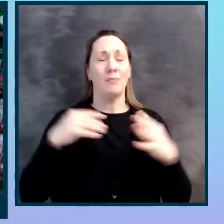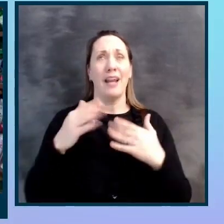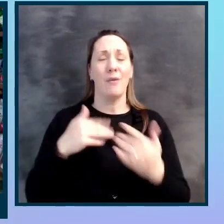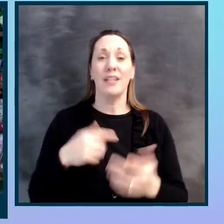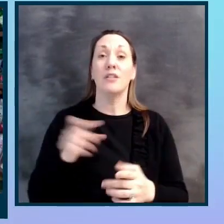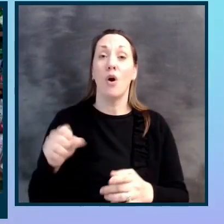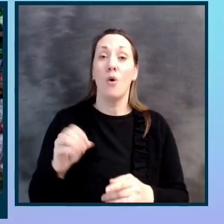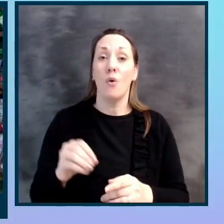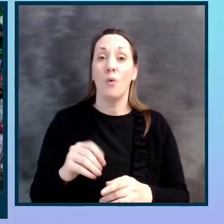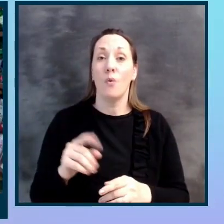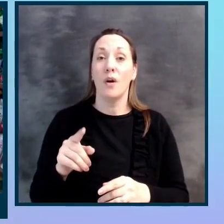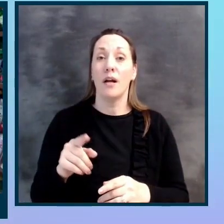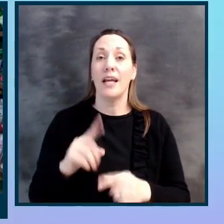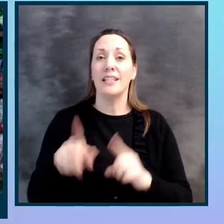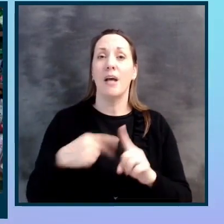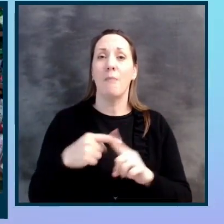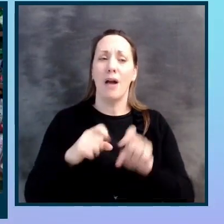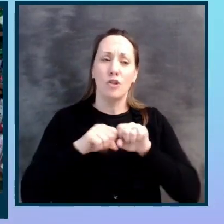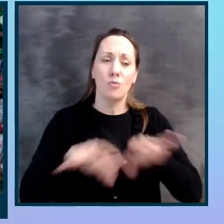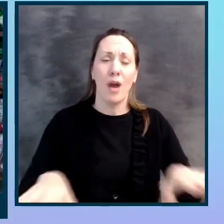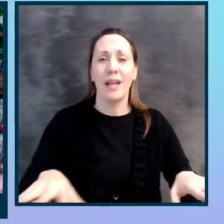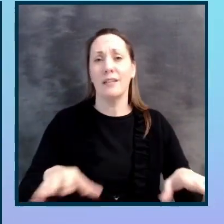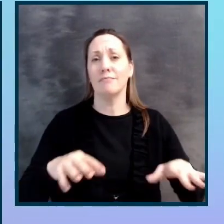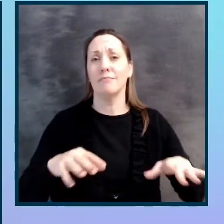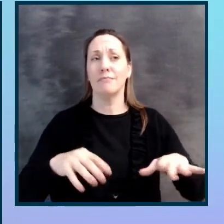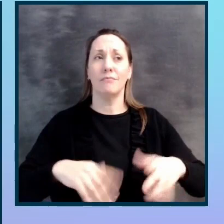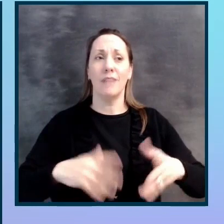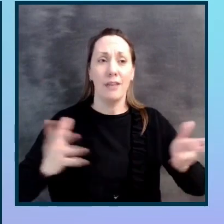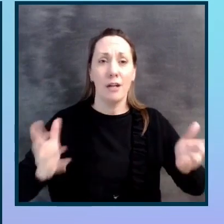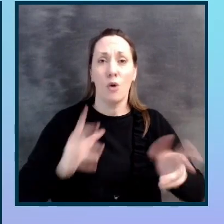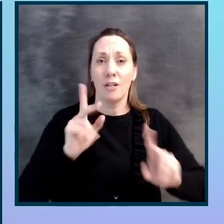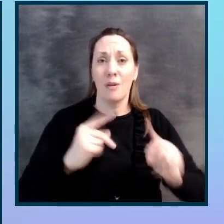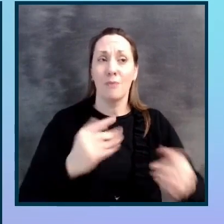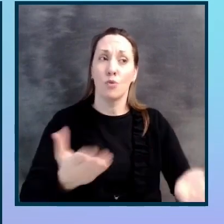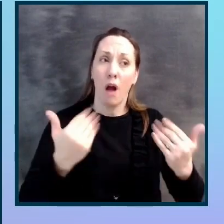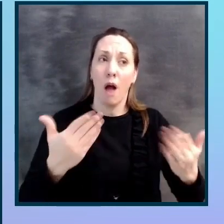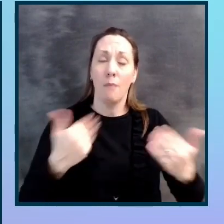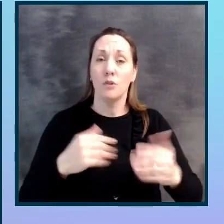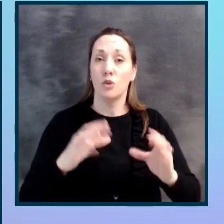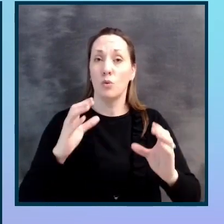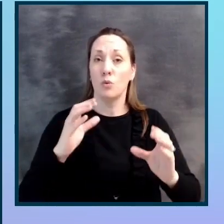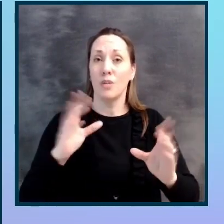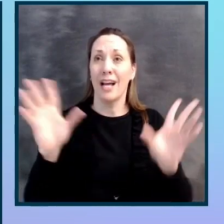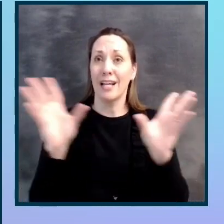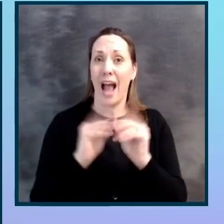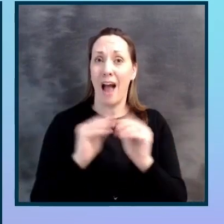So yeah, it's about spreading the word and then encouraging people to come to conferences like these 'cause I've learned quite a bit.